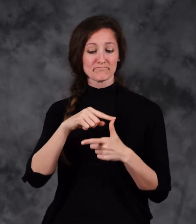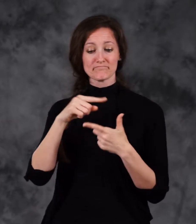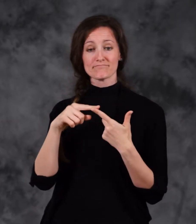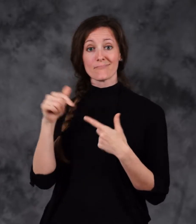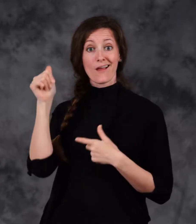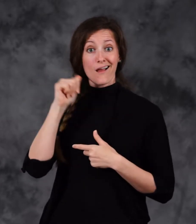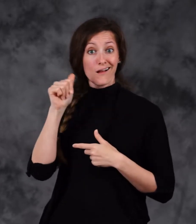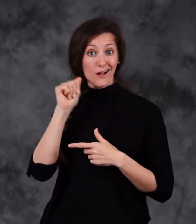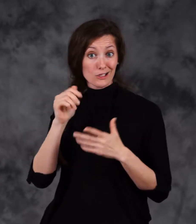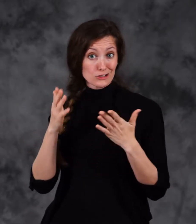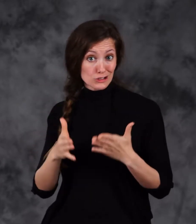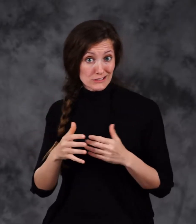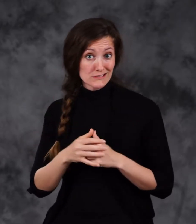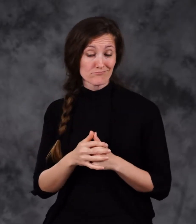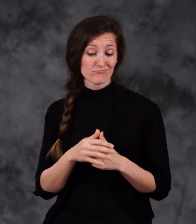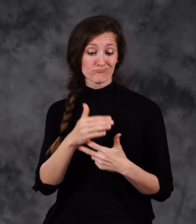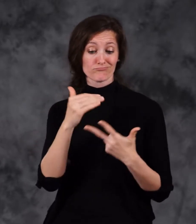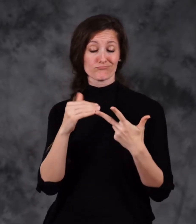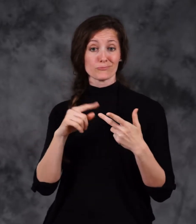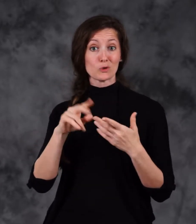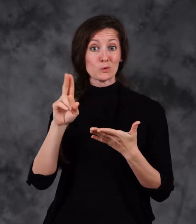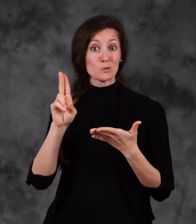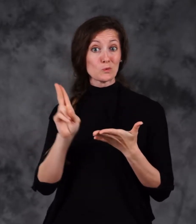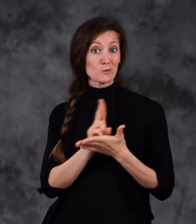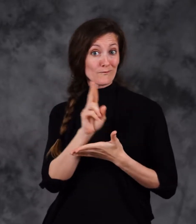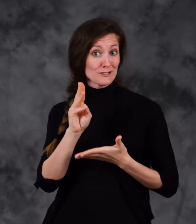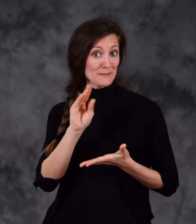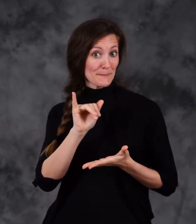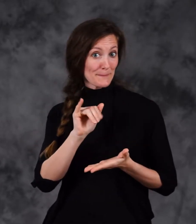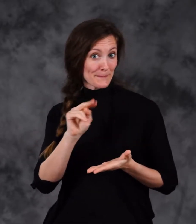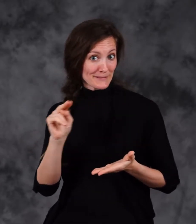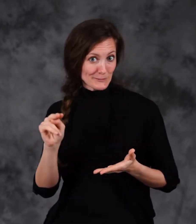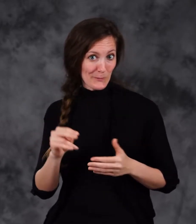audiologists, and the University of Minnesota.